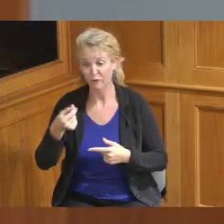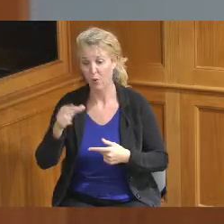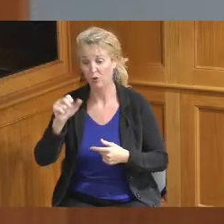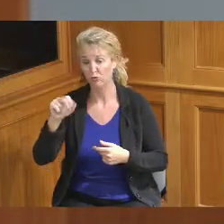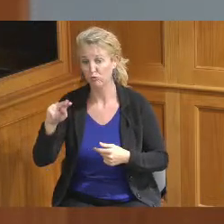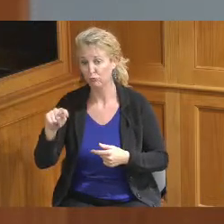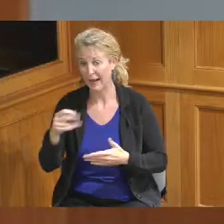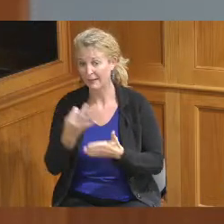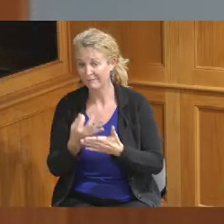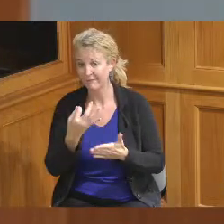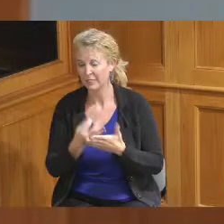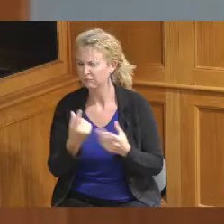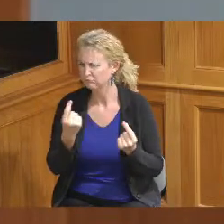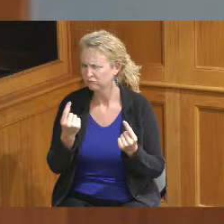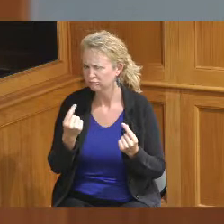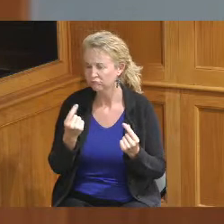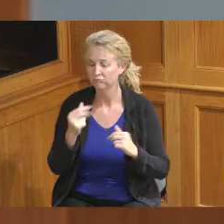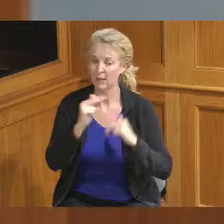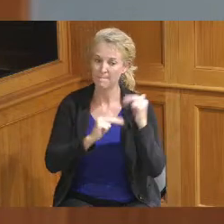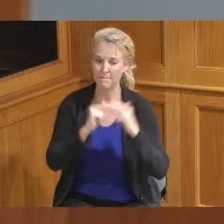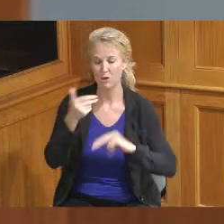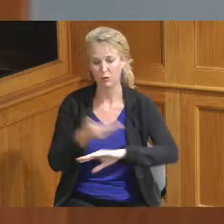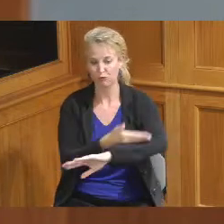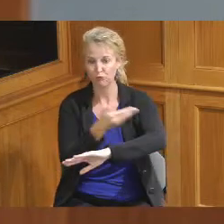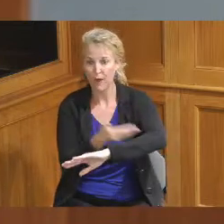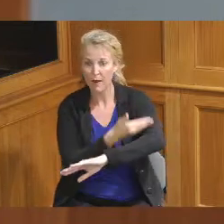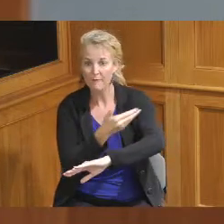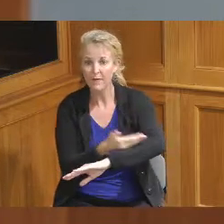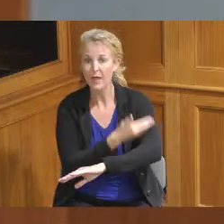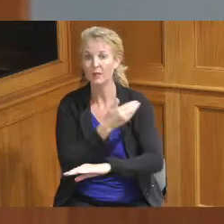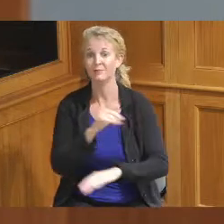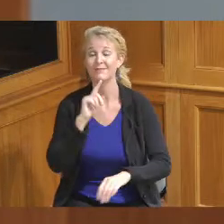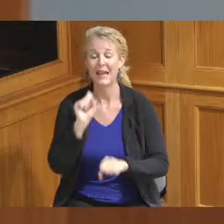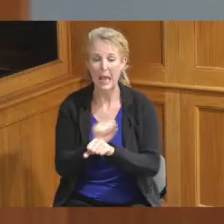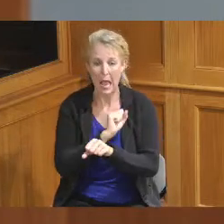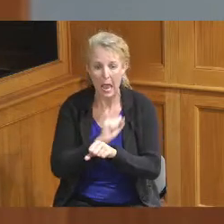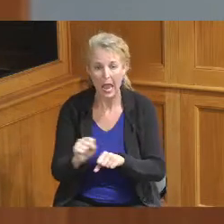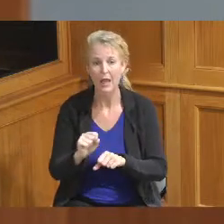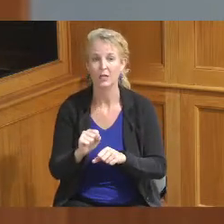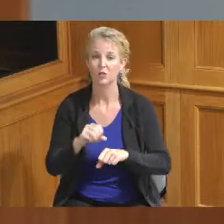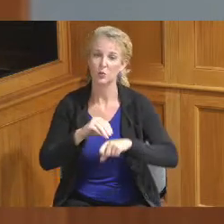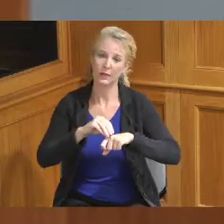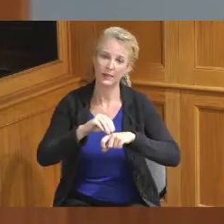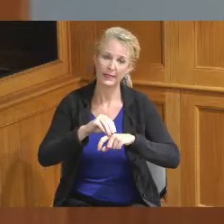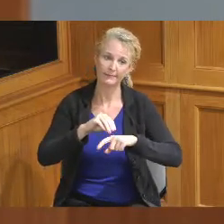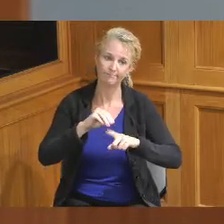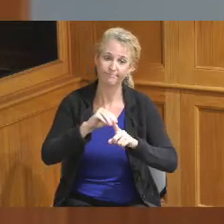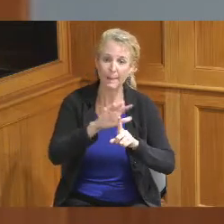for renovations in order to actually affect households in the county we think that with